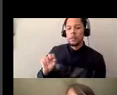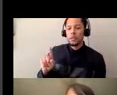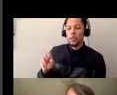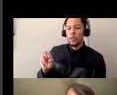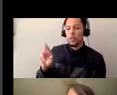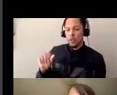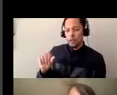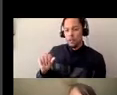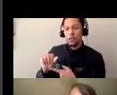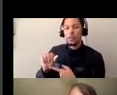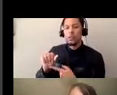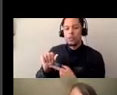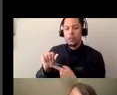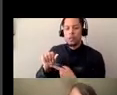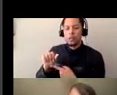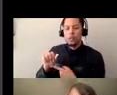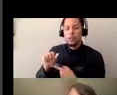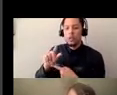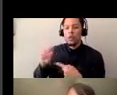chat area introductions.